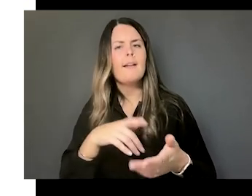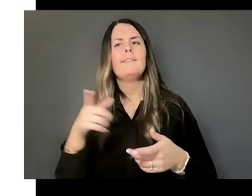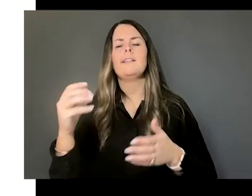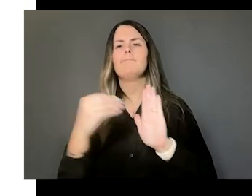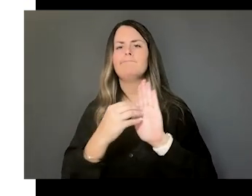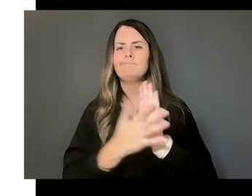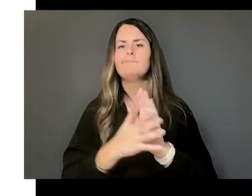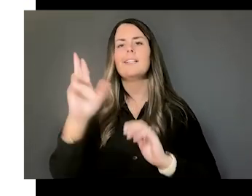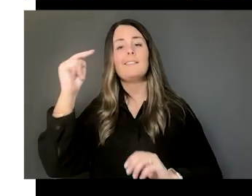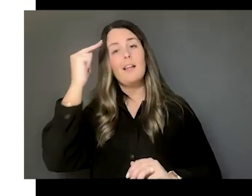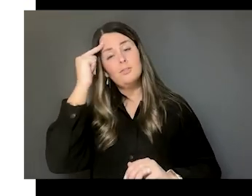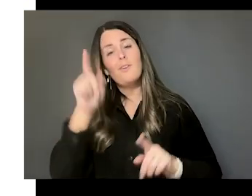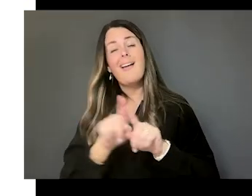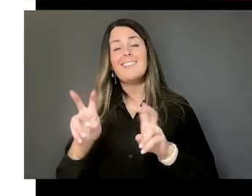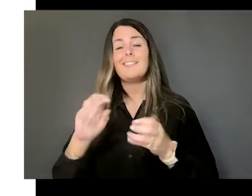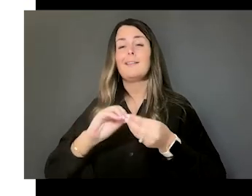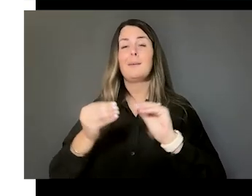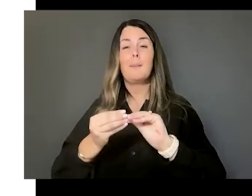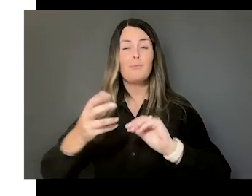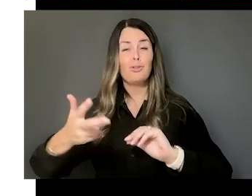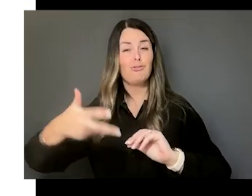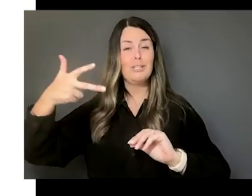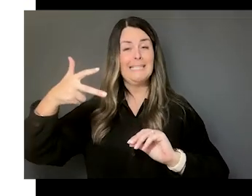as number three in terms of